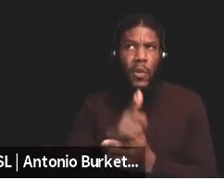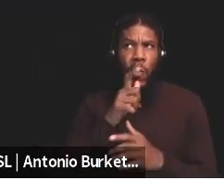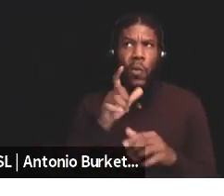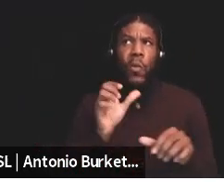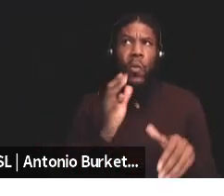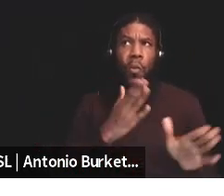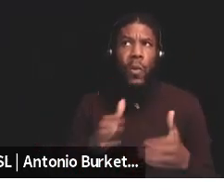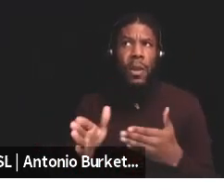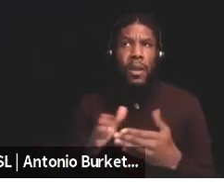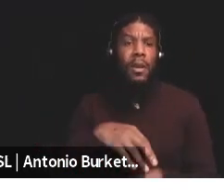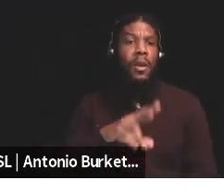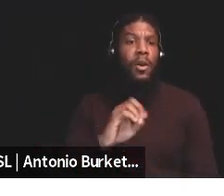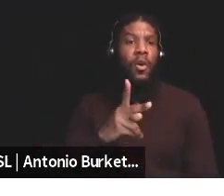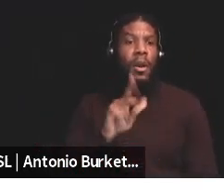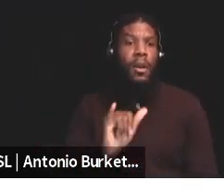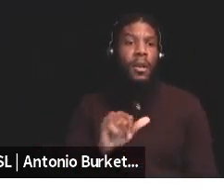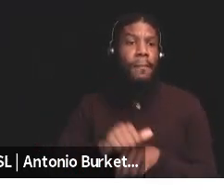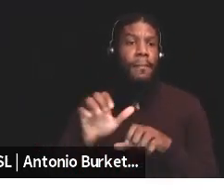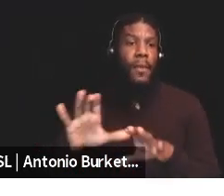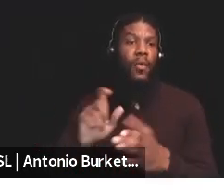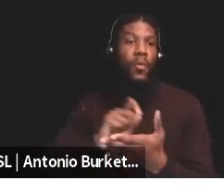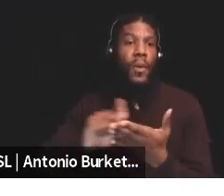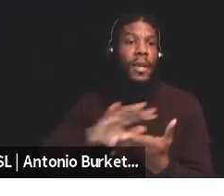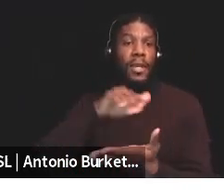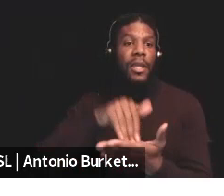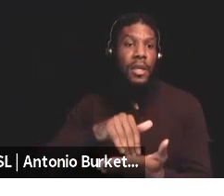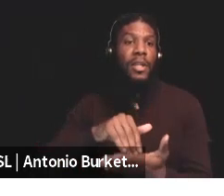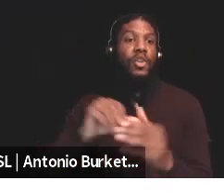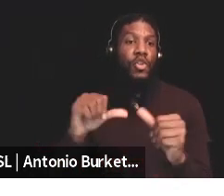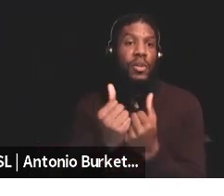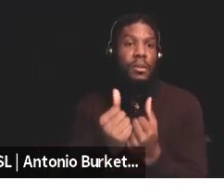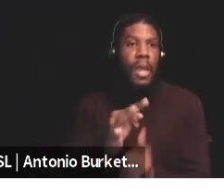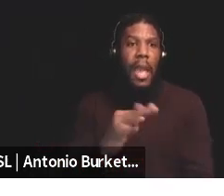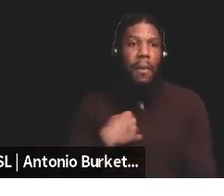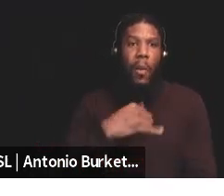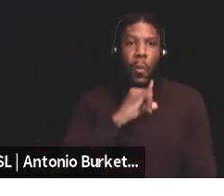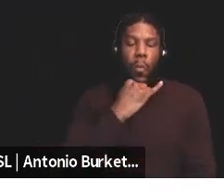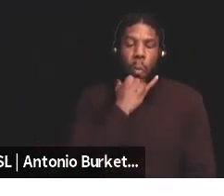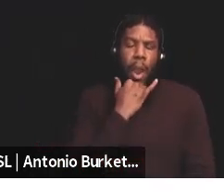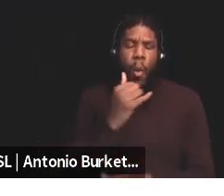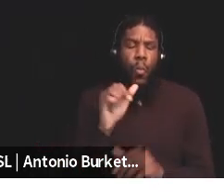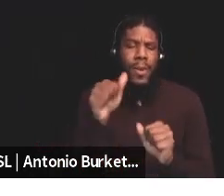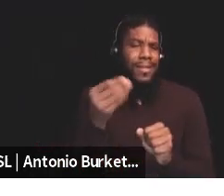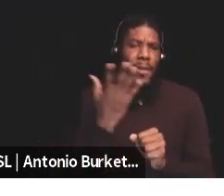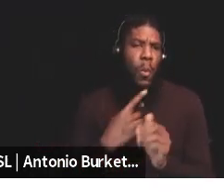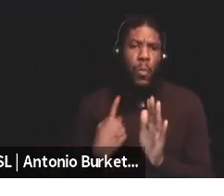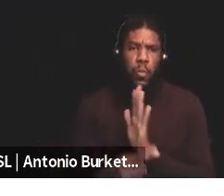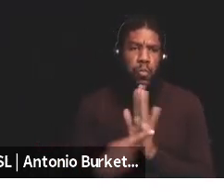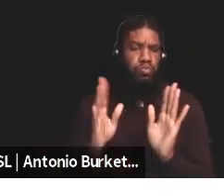Writing Centers Association. If I'm wrong and you know, you can correct me in the chat. I was also